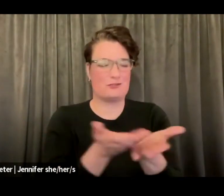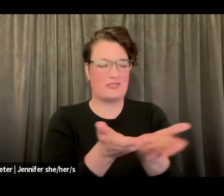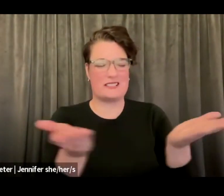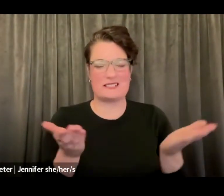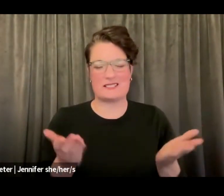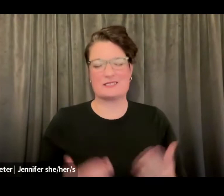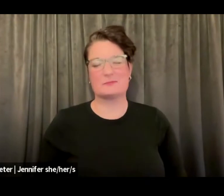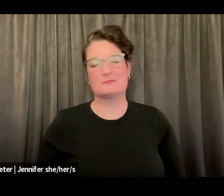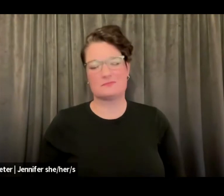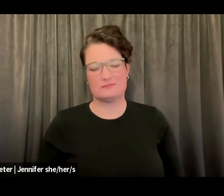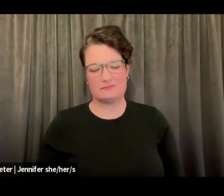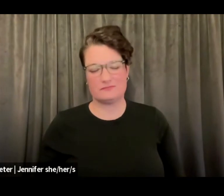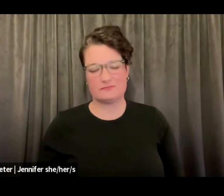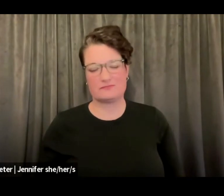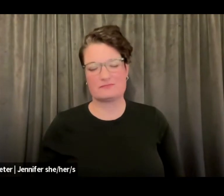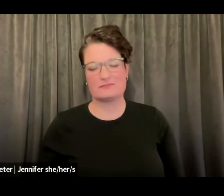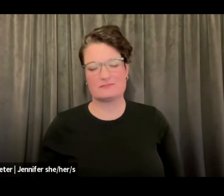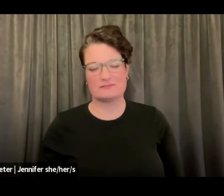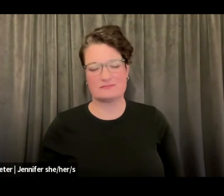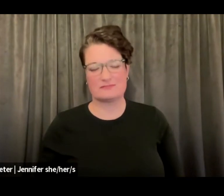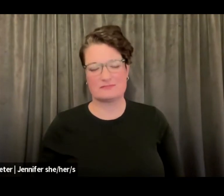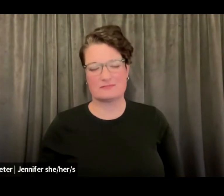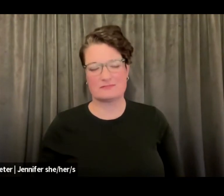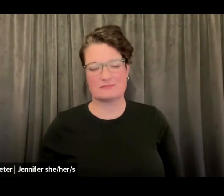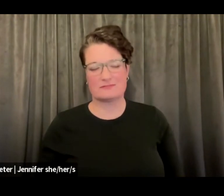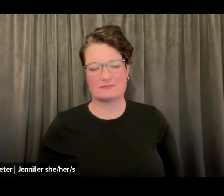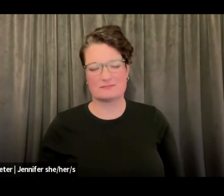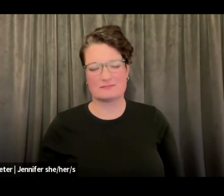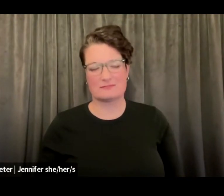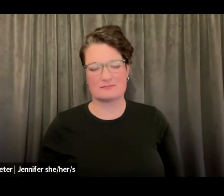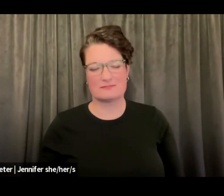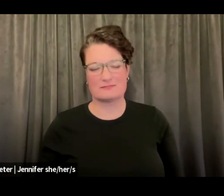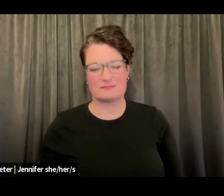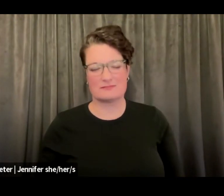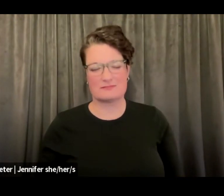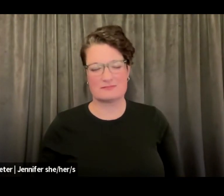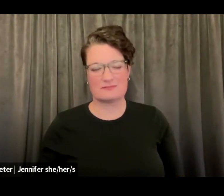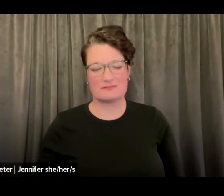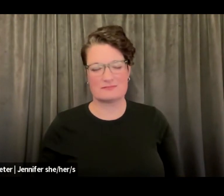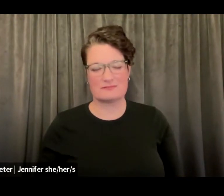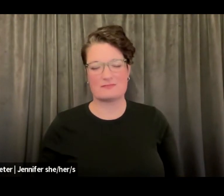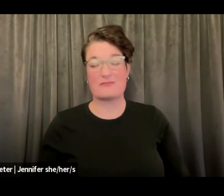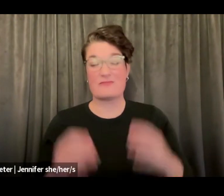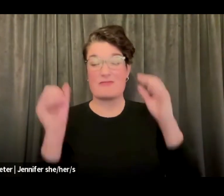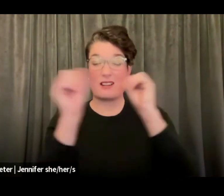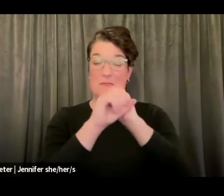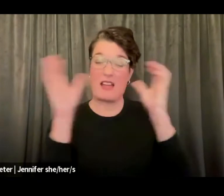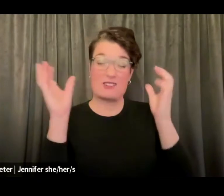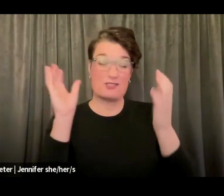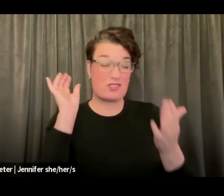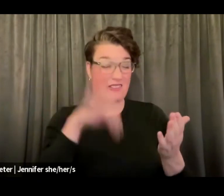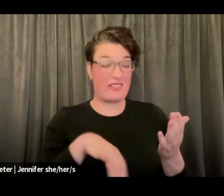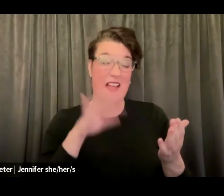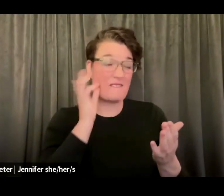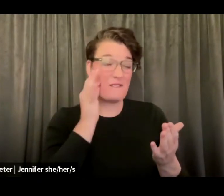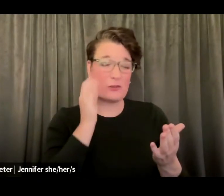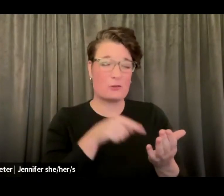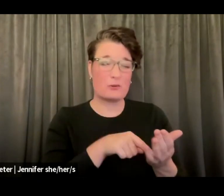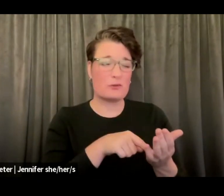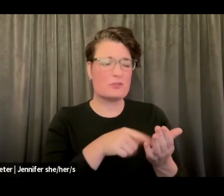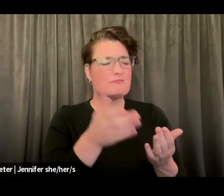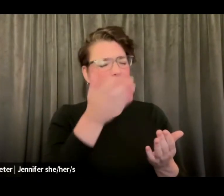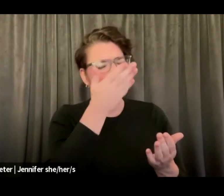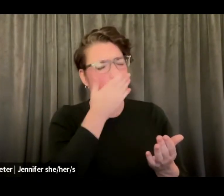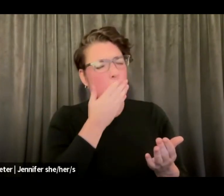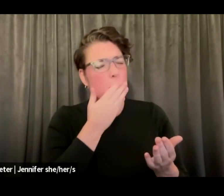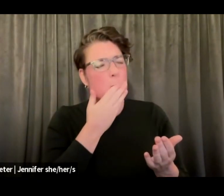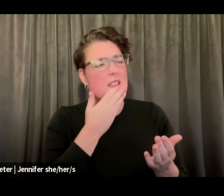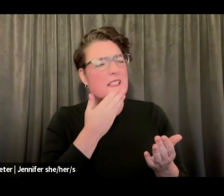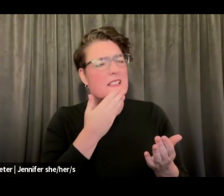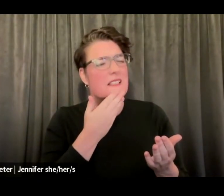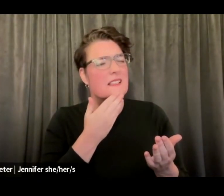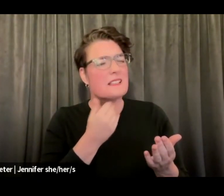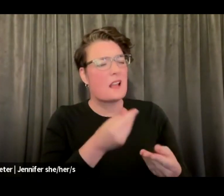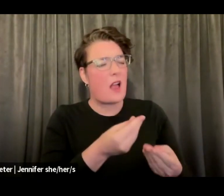and imagine how the sweetness of this fruit will feel like the sweetness